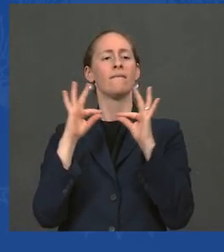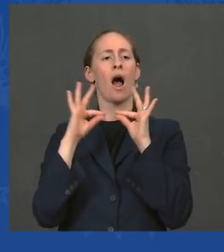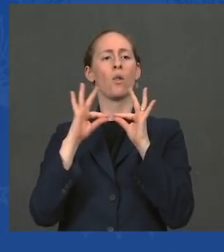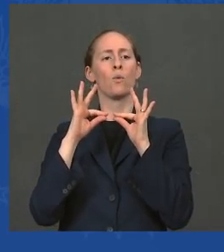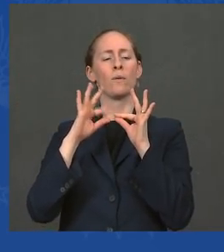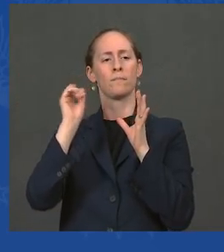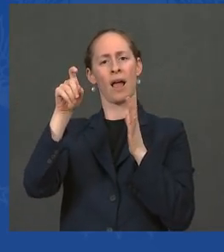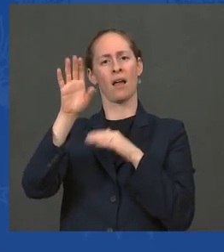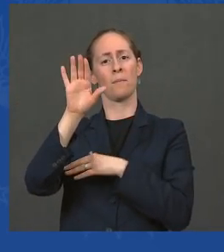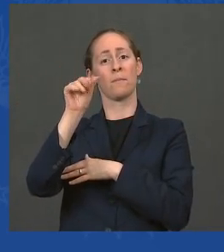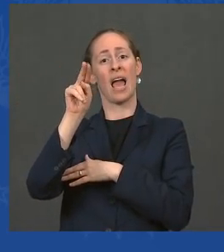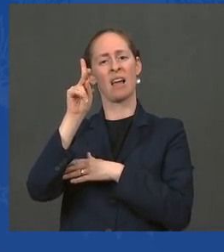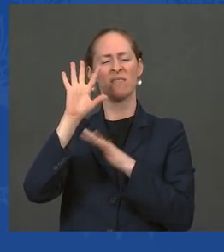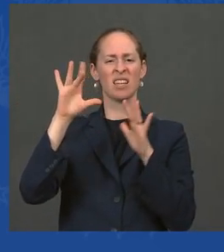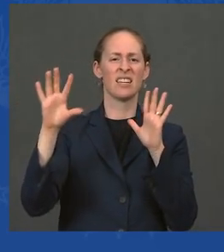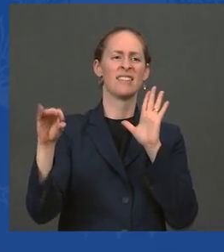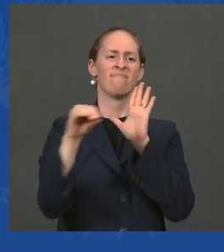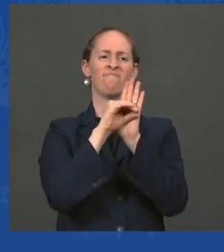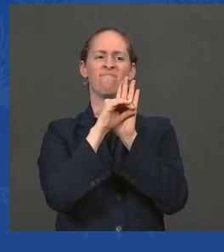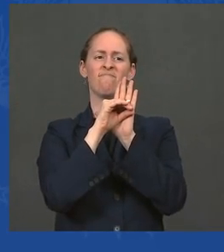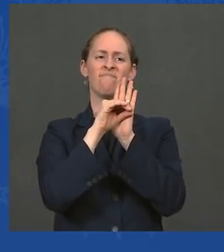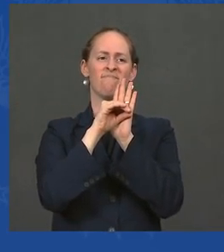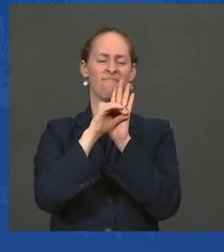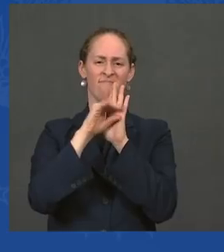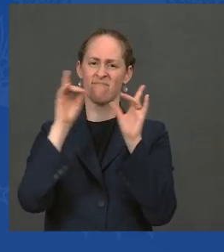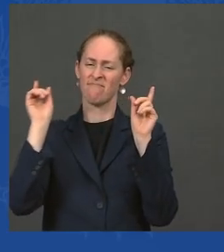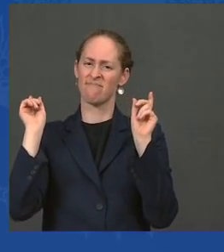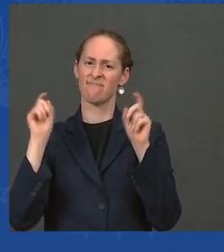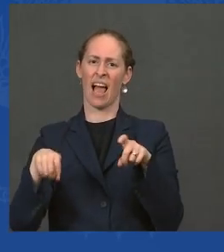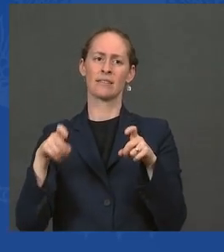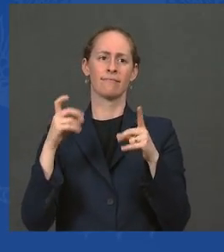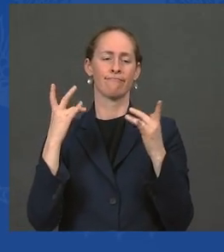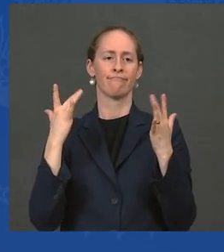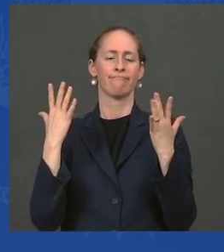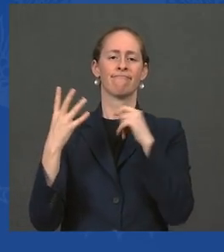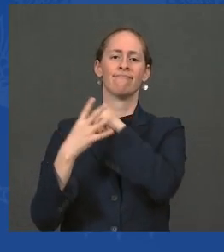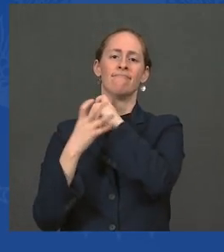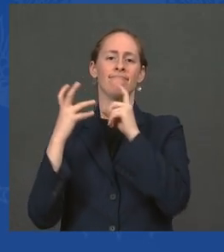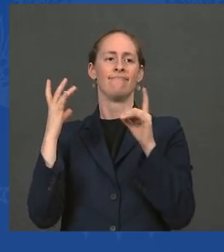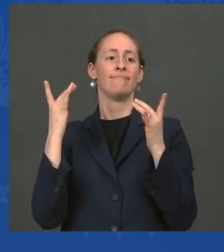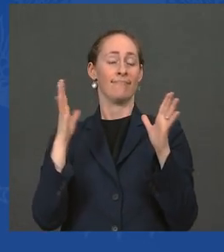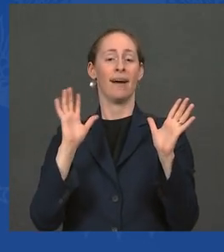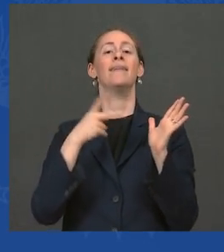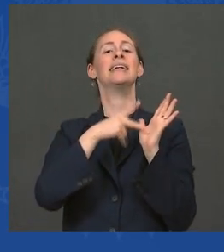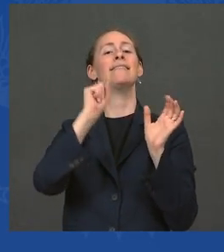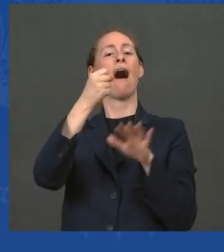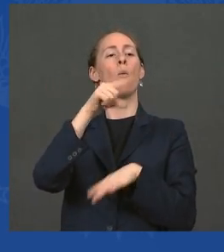You have to do it all to move into a nursing home. I'm not saying nursing homes aren't valuable; they are.